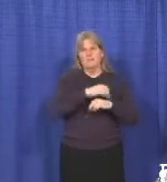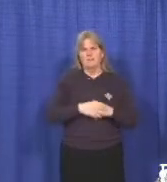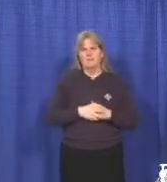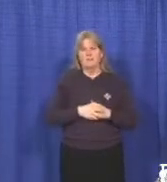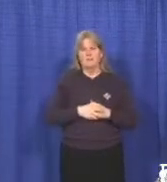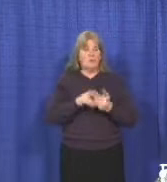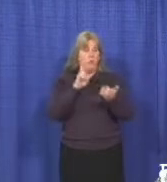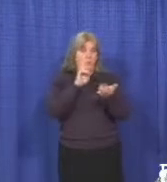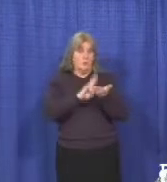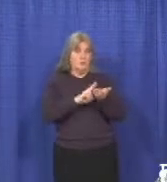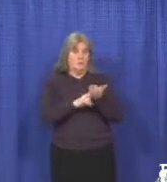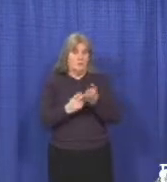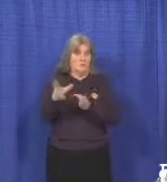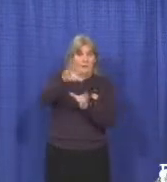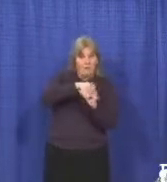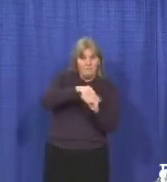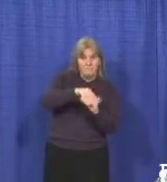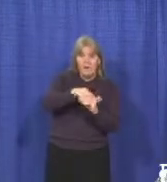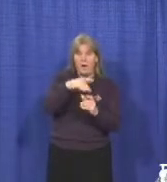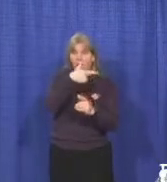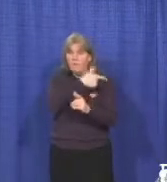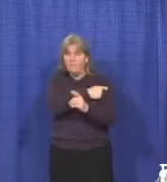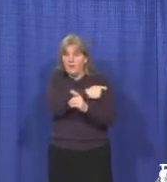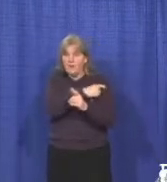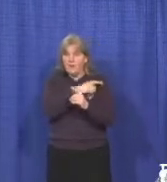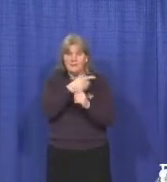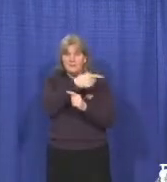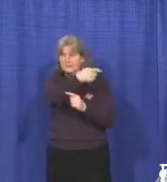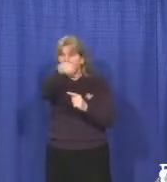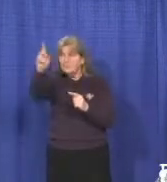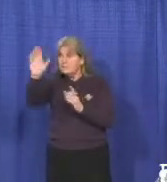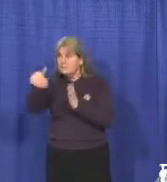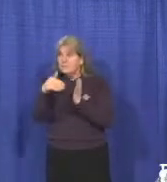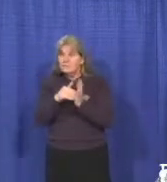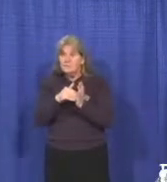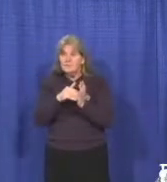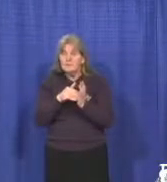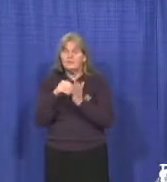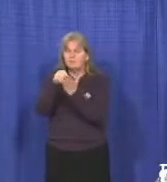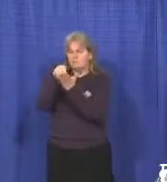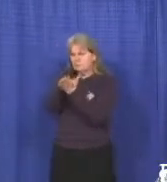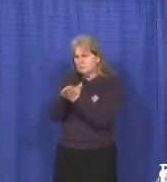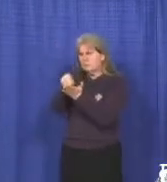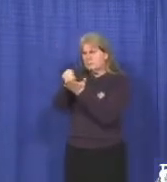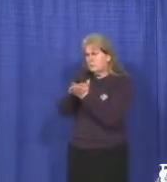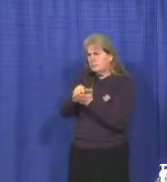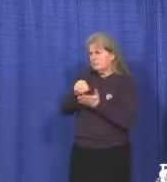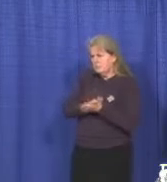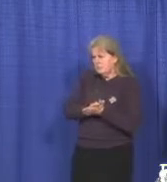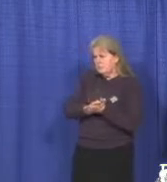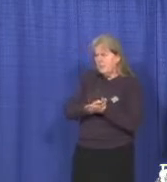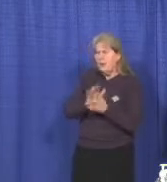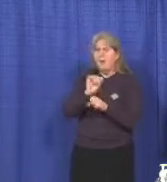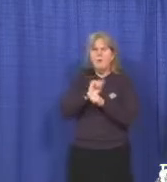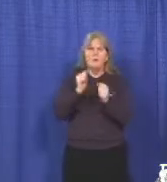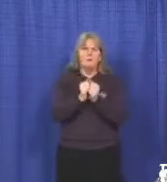The nurses who run the vaccine program collect this information and work with physician advisors